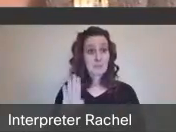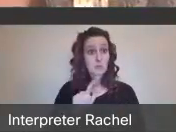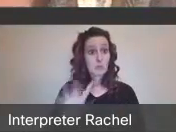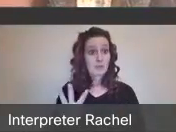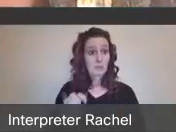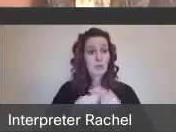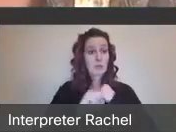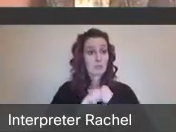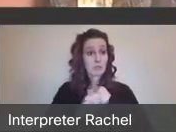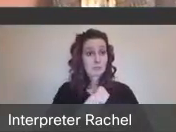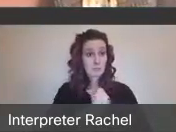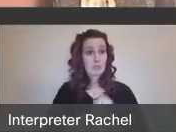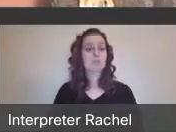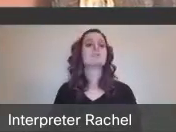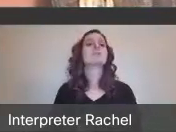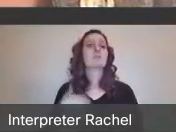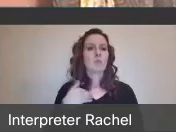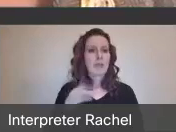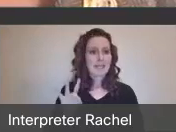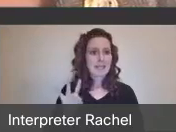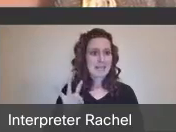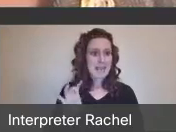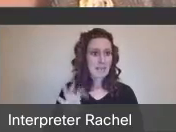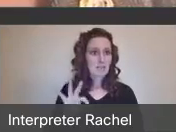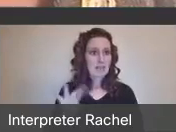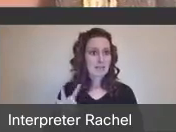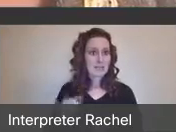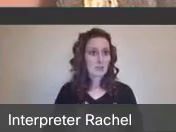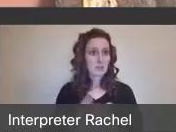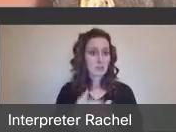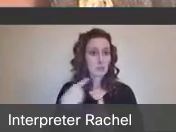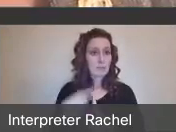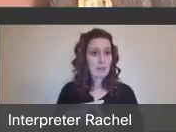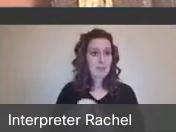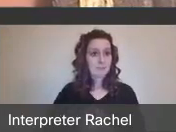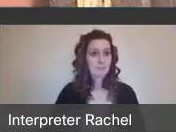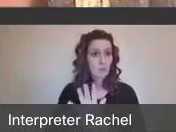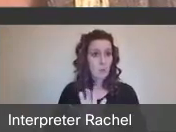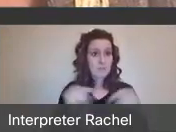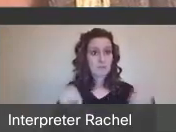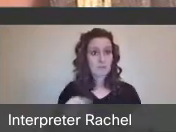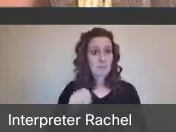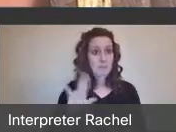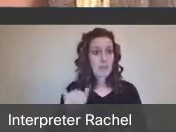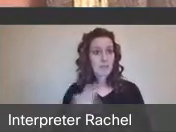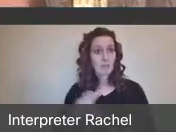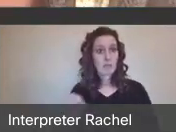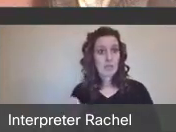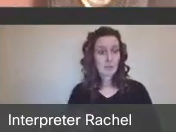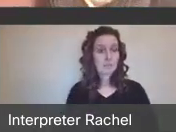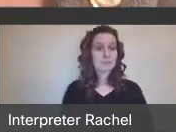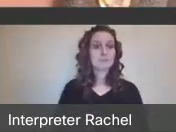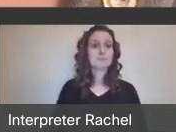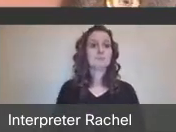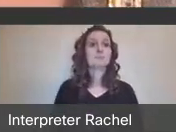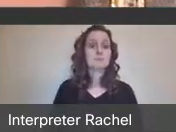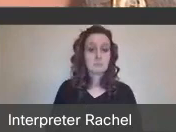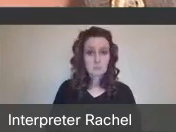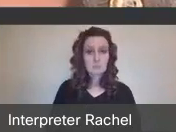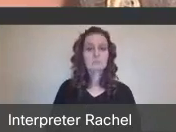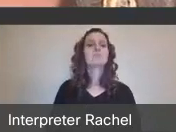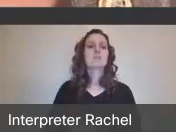we have 898 new cases of COVID-19 reported in Montgomery County for the dates inclusive of